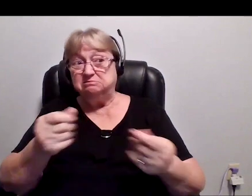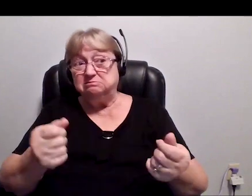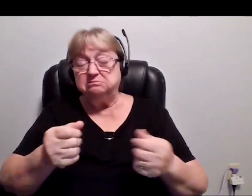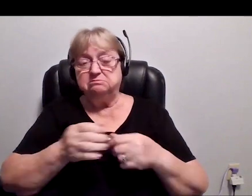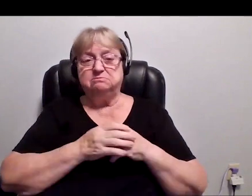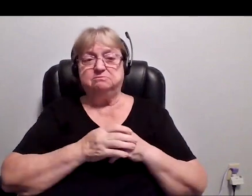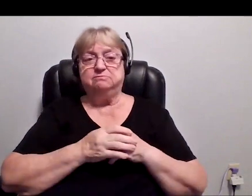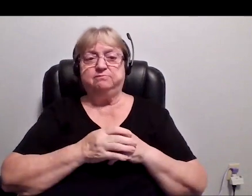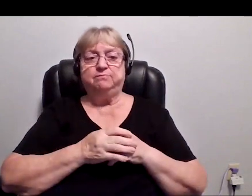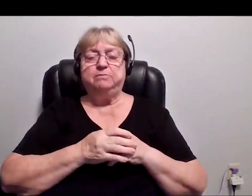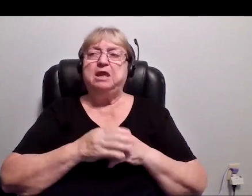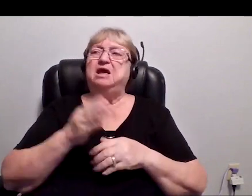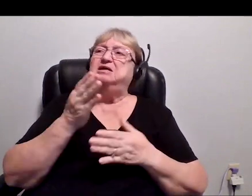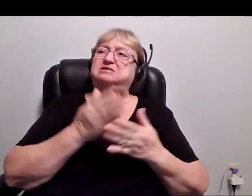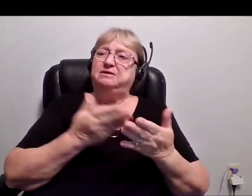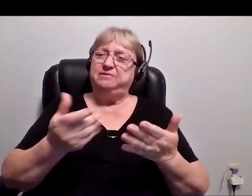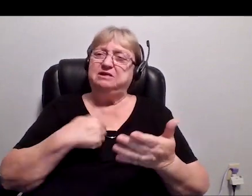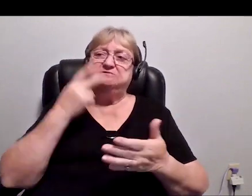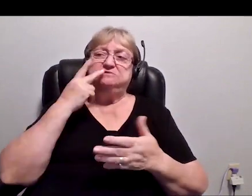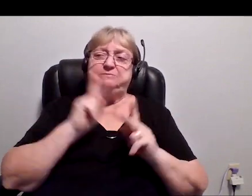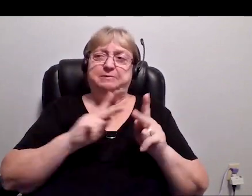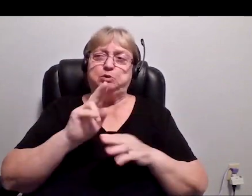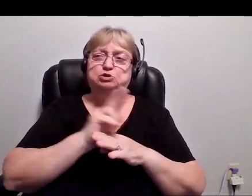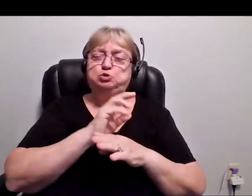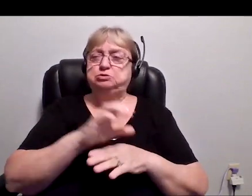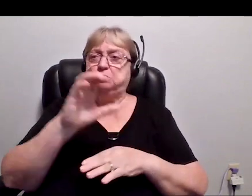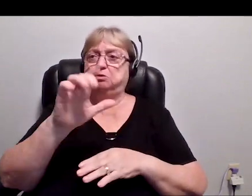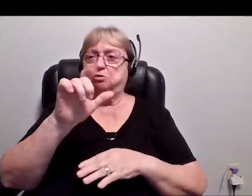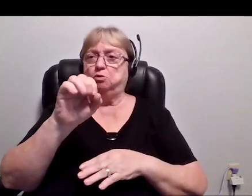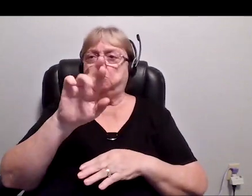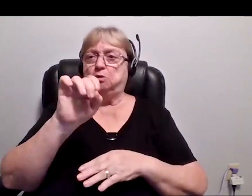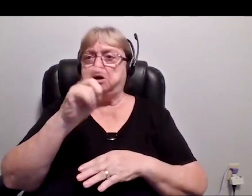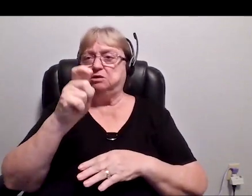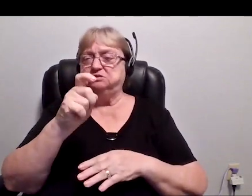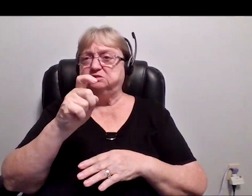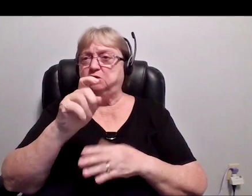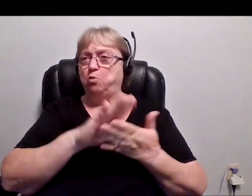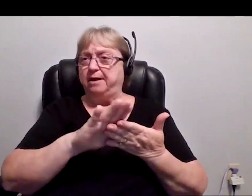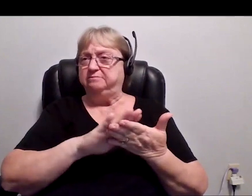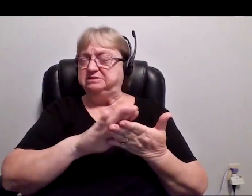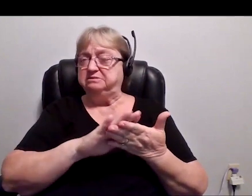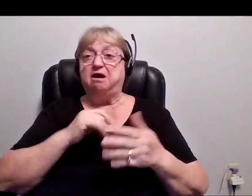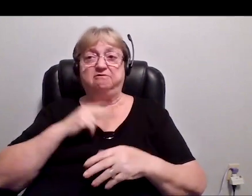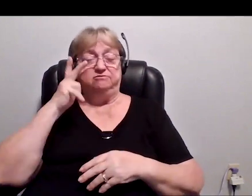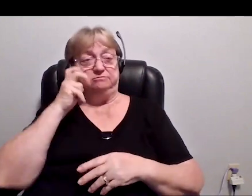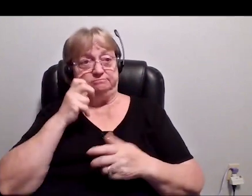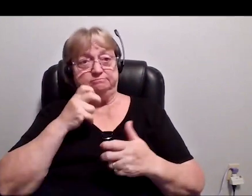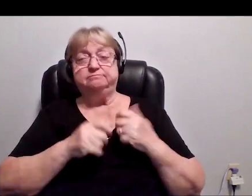Some things I have seen people do are use Clorox wipes to wipe them. I have heard of issues where if you try to maybe eat